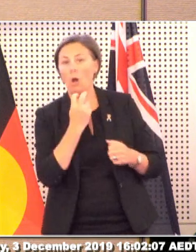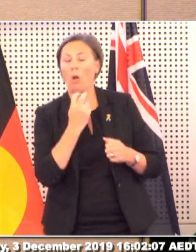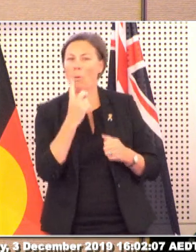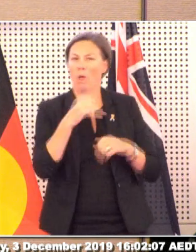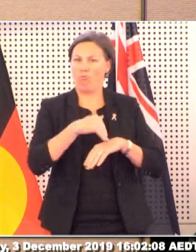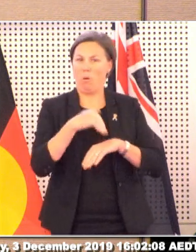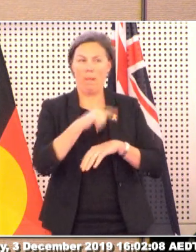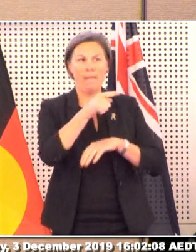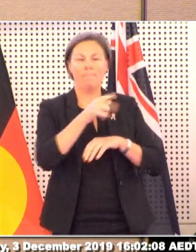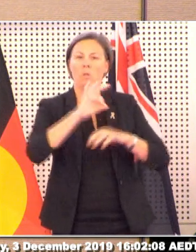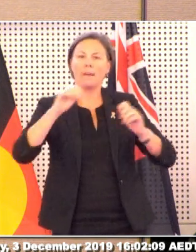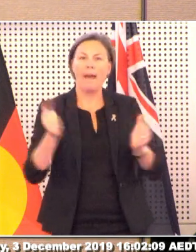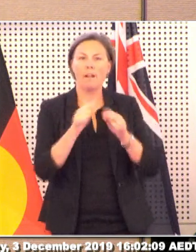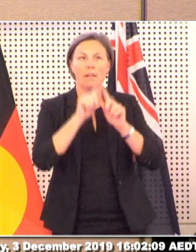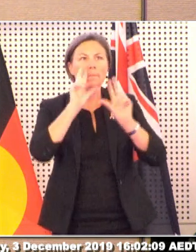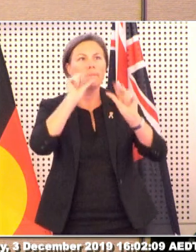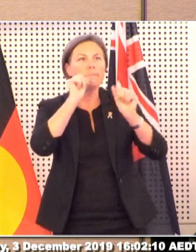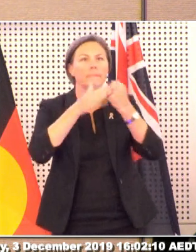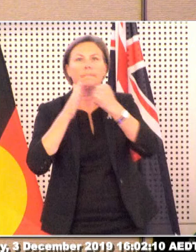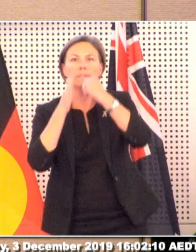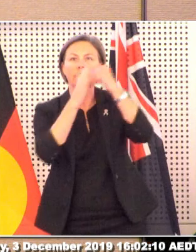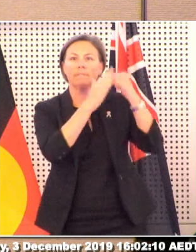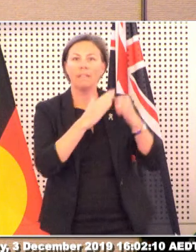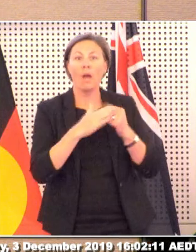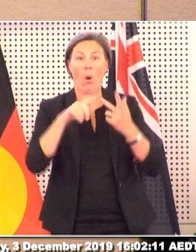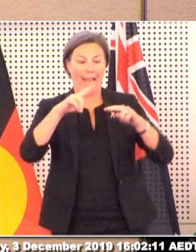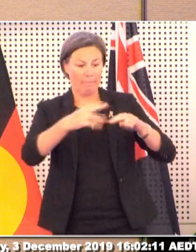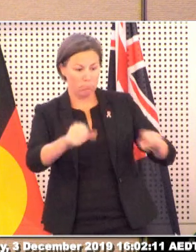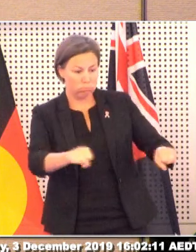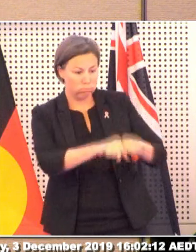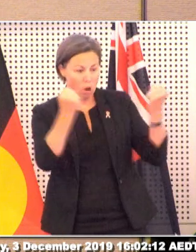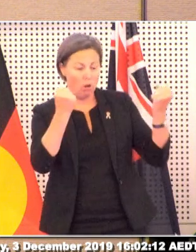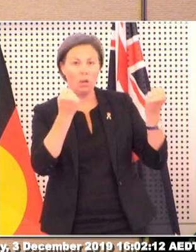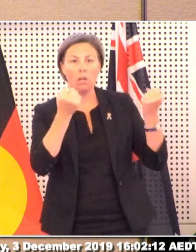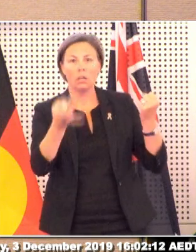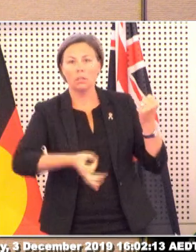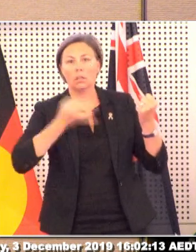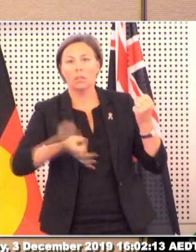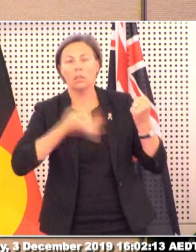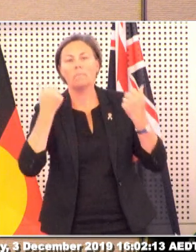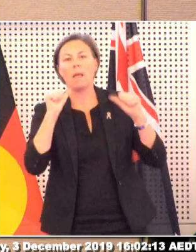maintenance and how timely that maintenance is and how the workmanship that we seem to